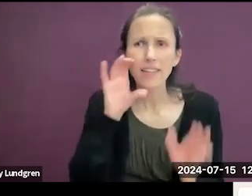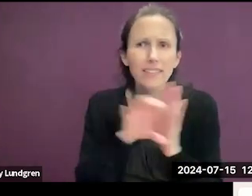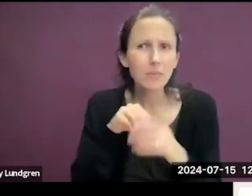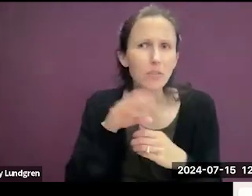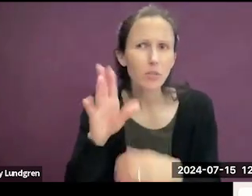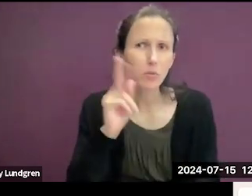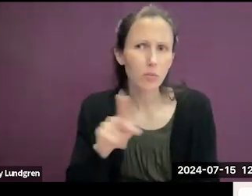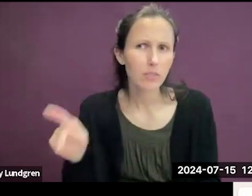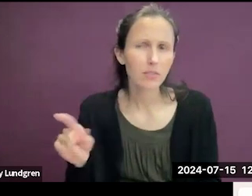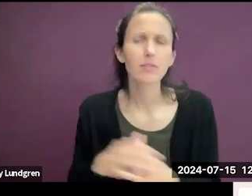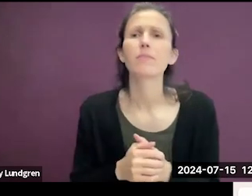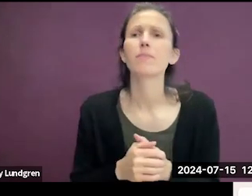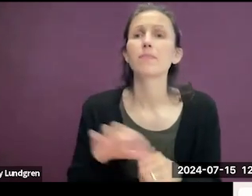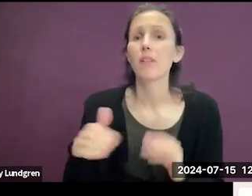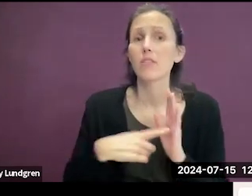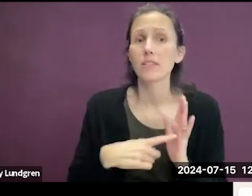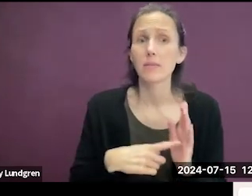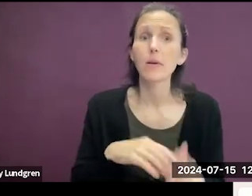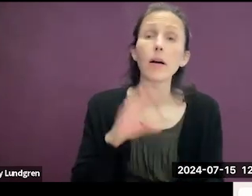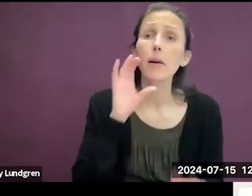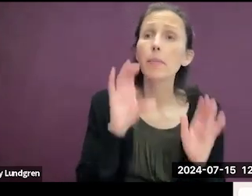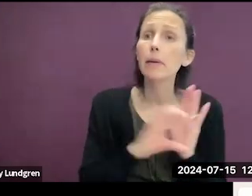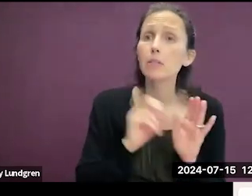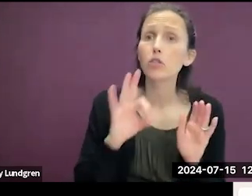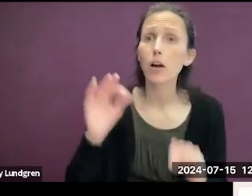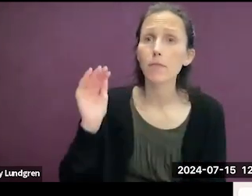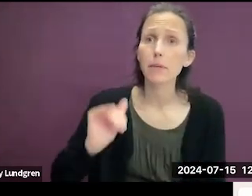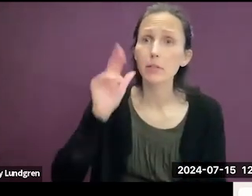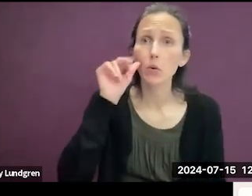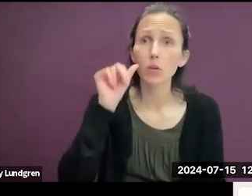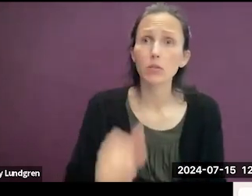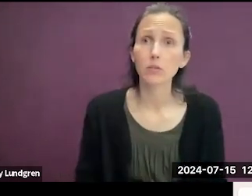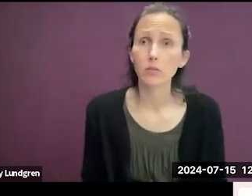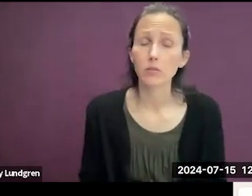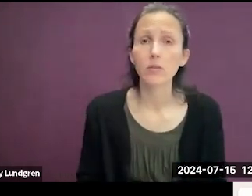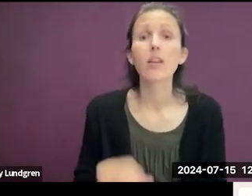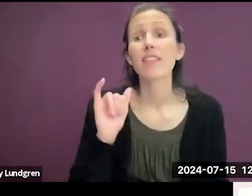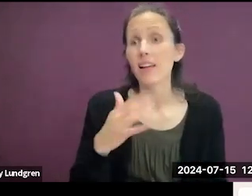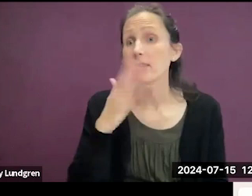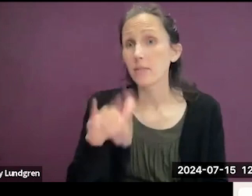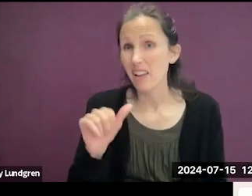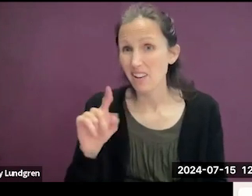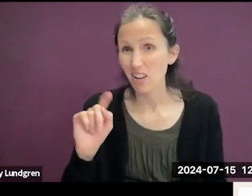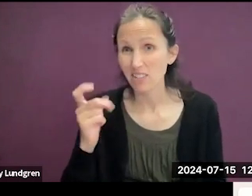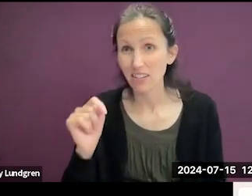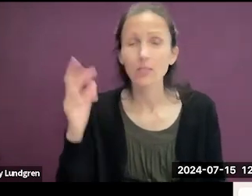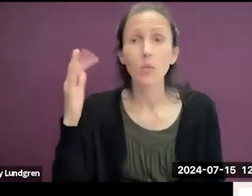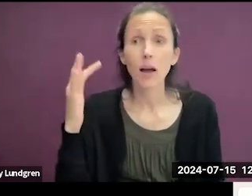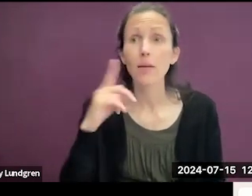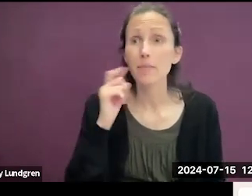Another example is "picture of a miniature horse." And is bad alt-text because a screen reader's now gonna read this as,